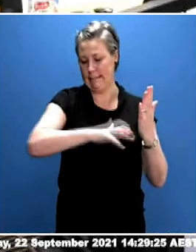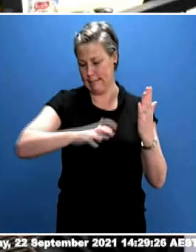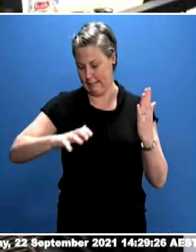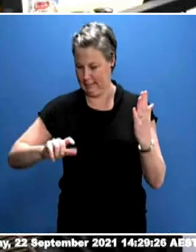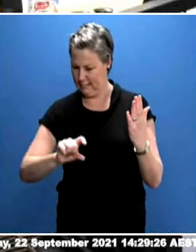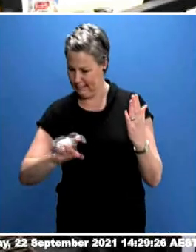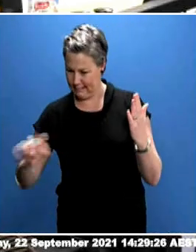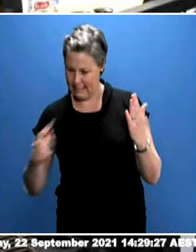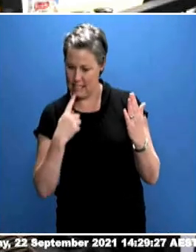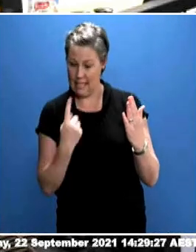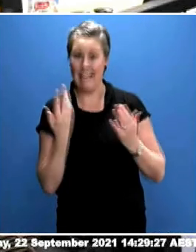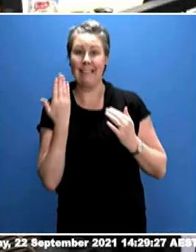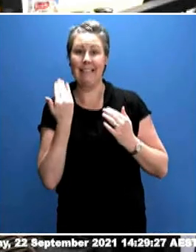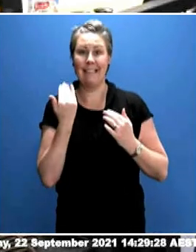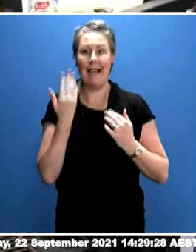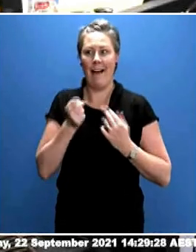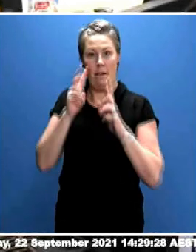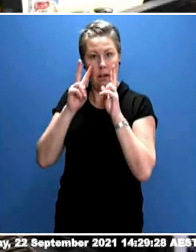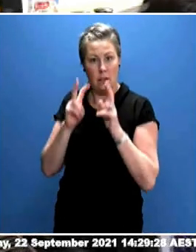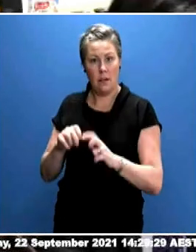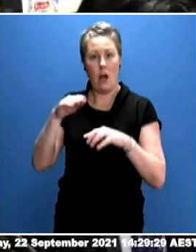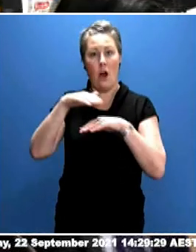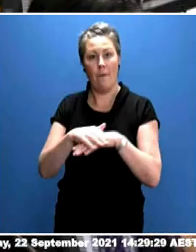A recent study at Banksia Hill Detention Centre in Western Australia